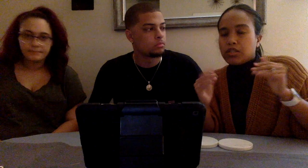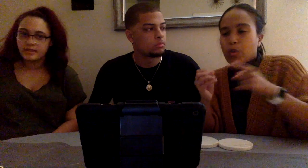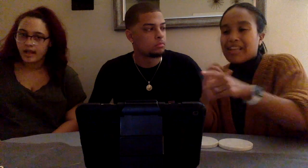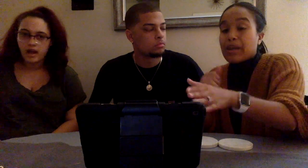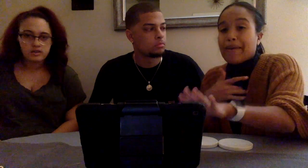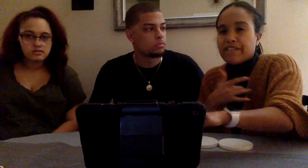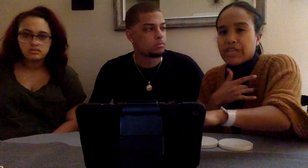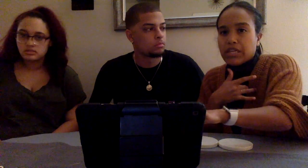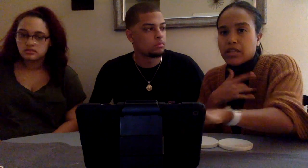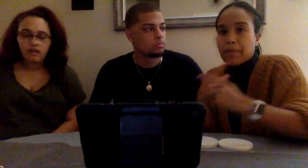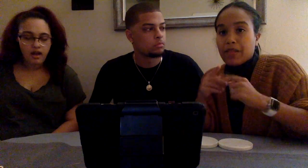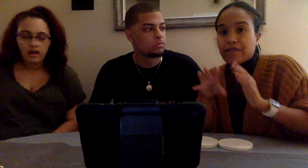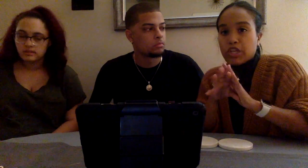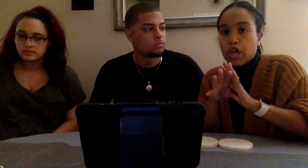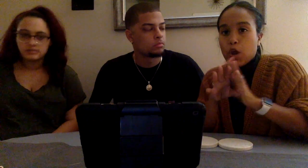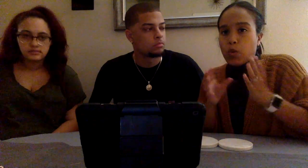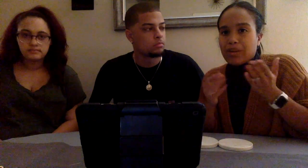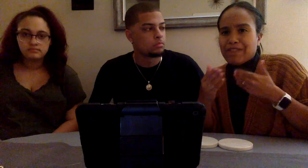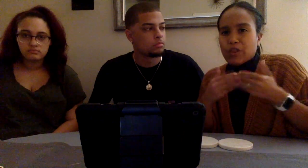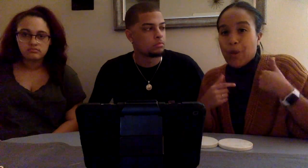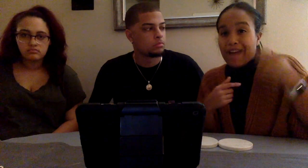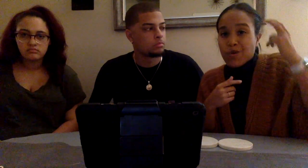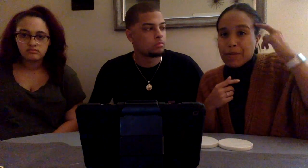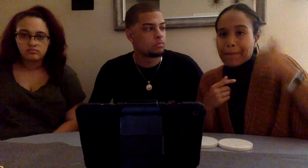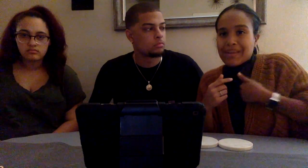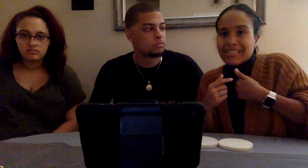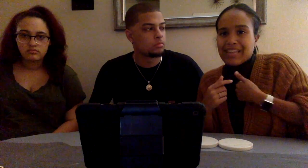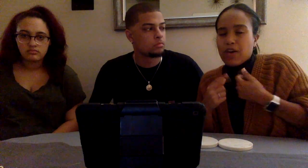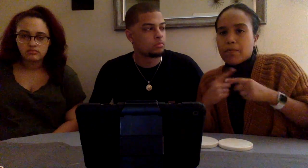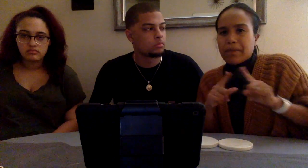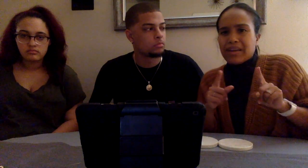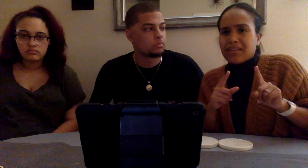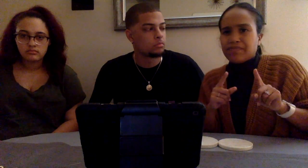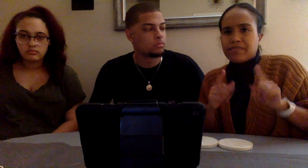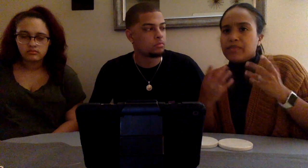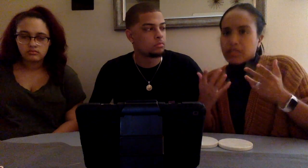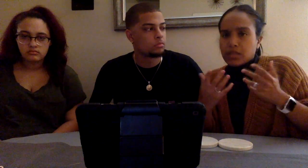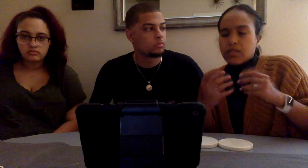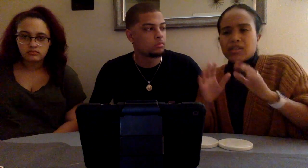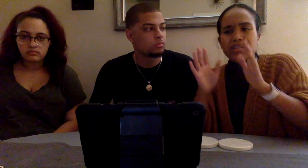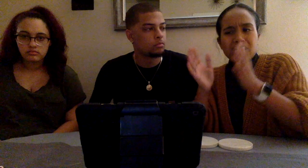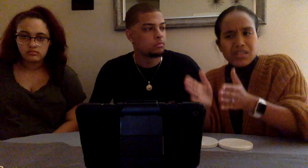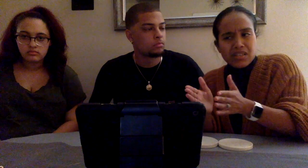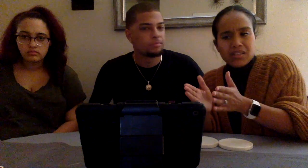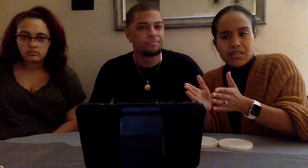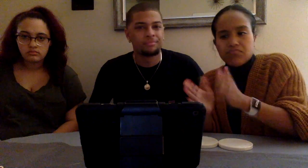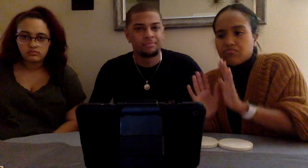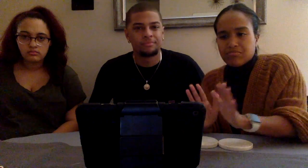Those are my feelings about the video, even though, I have CI myself but